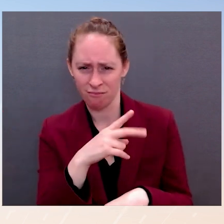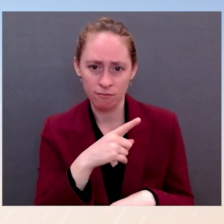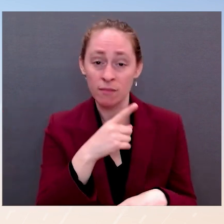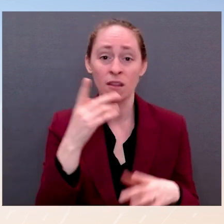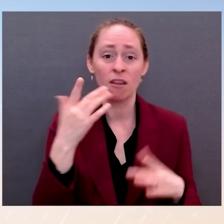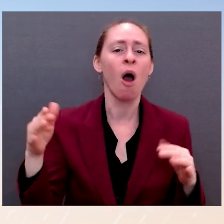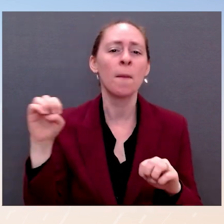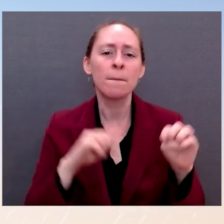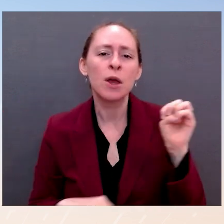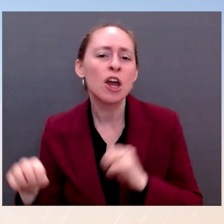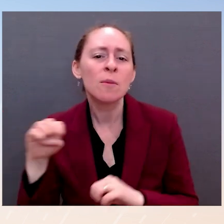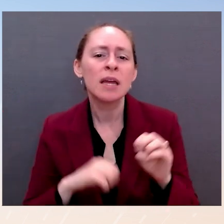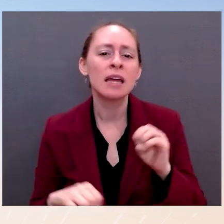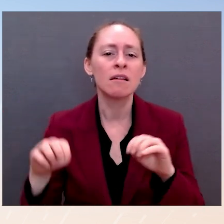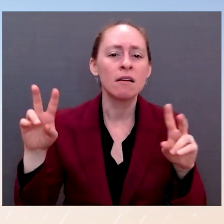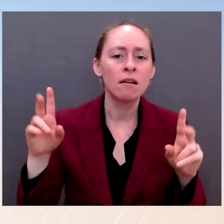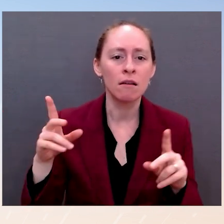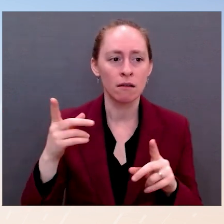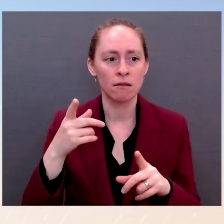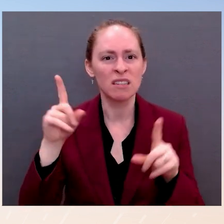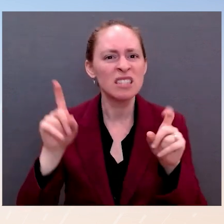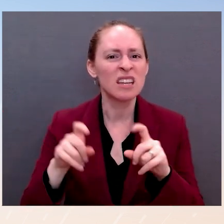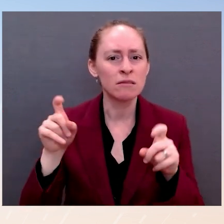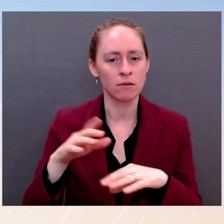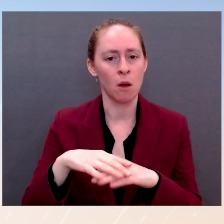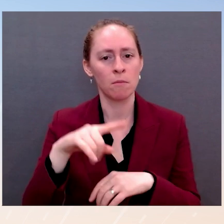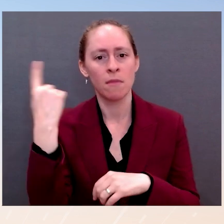including the Tuskegee experience.